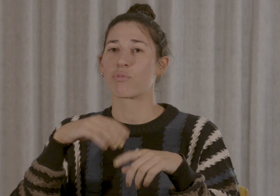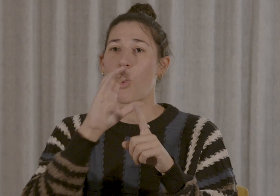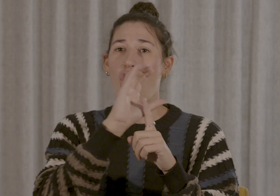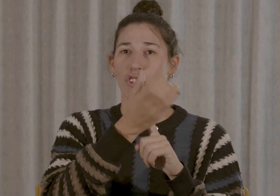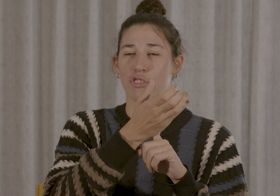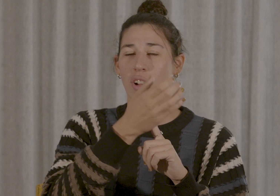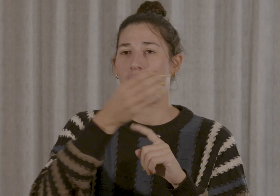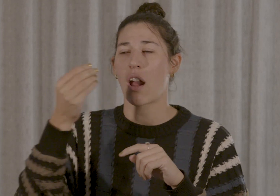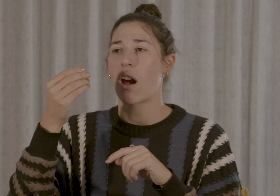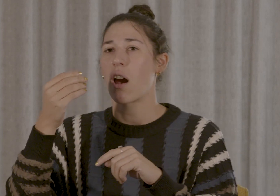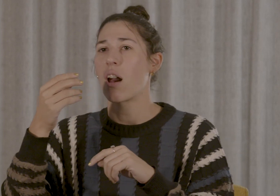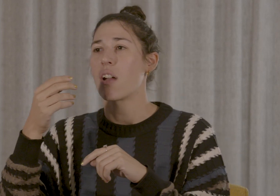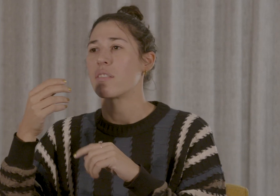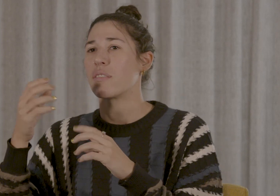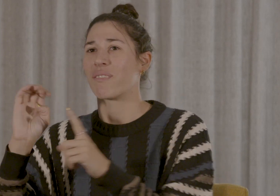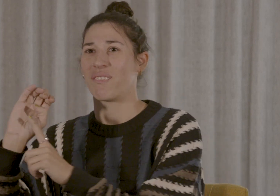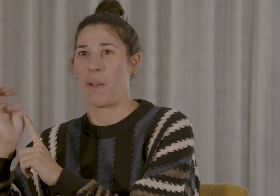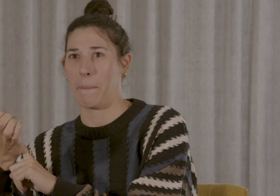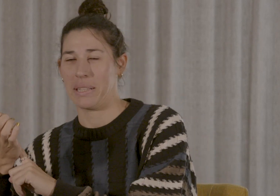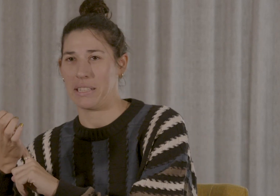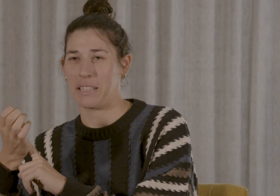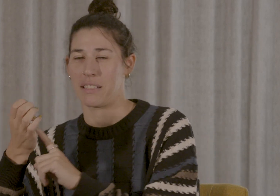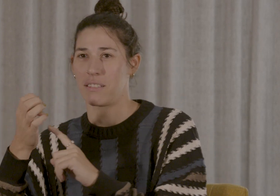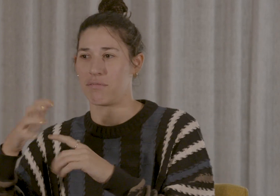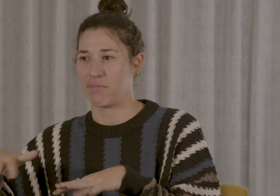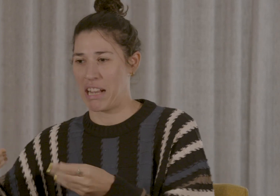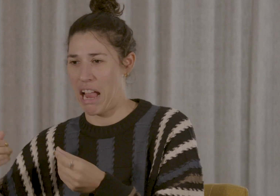Culture and Environment,